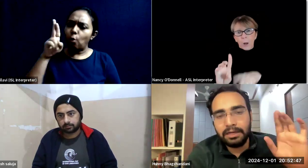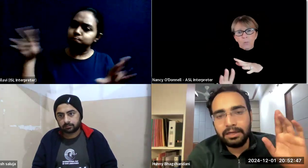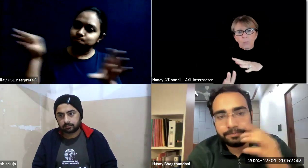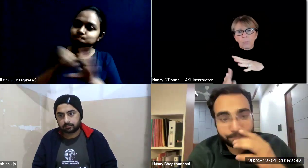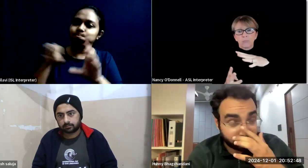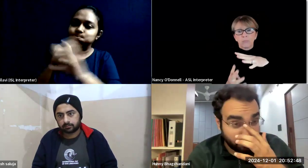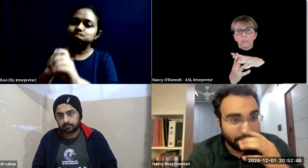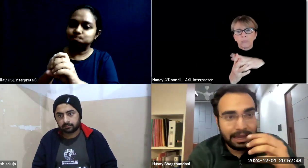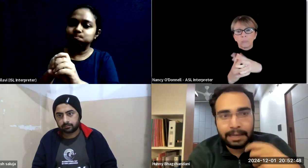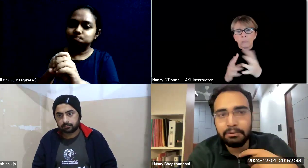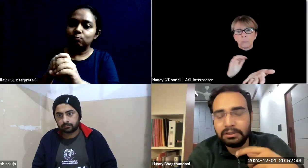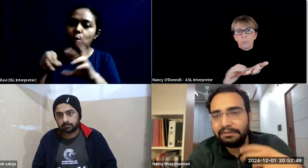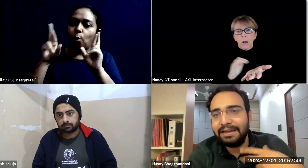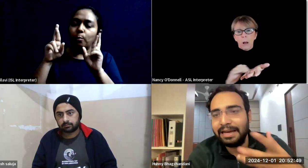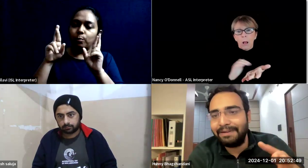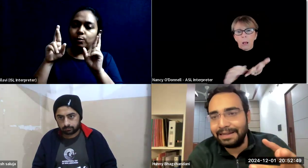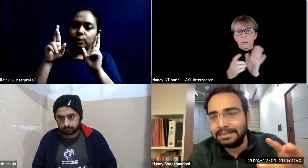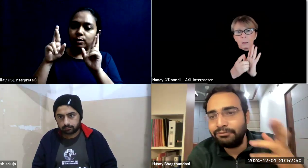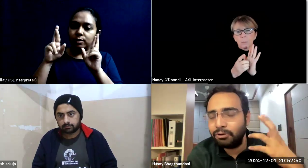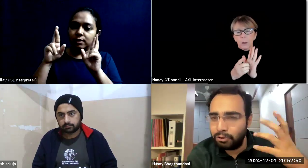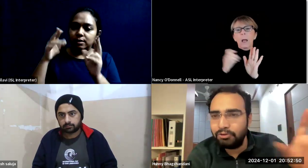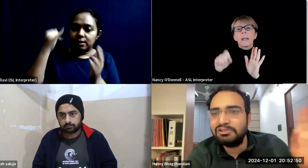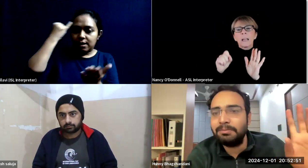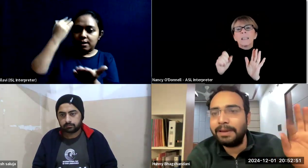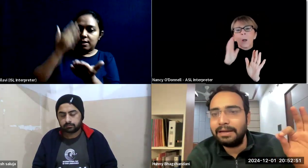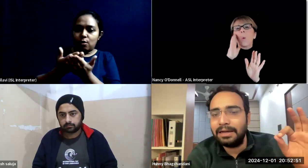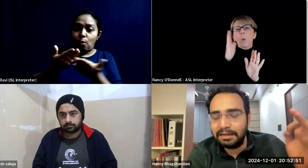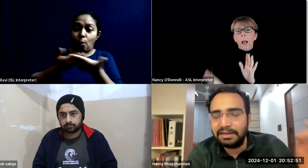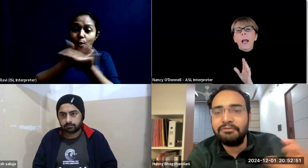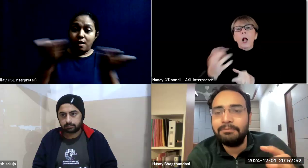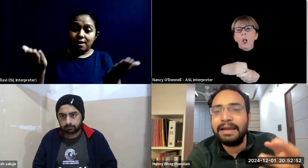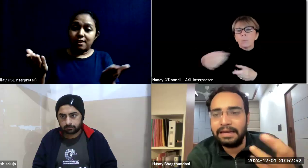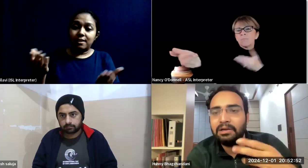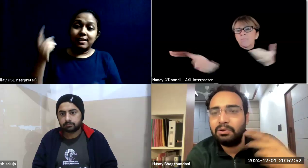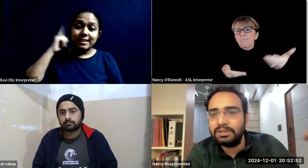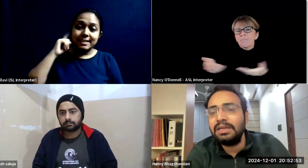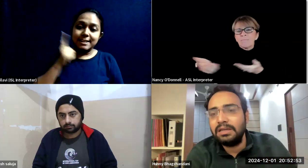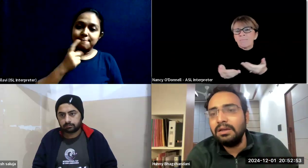And I'm giving an advice for all visually impaired and deafblind to the